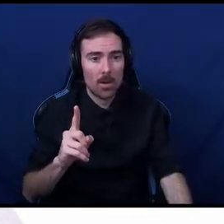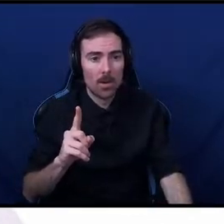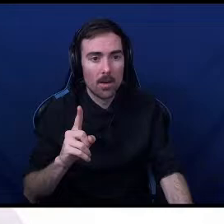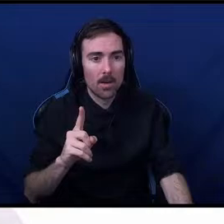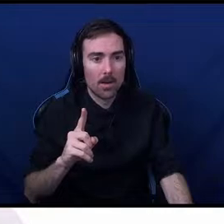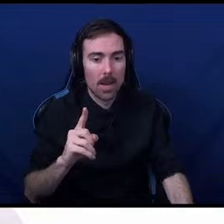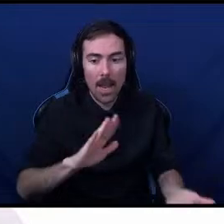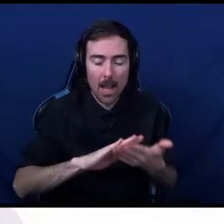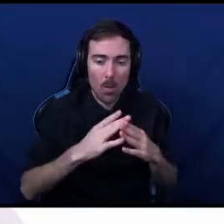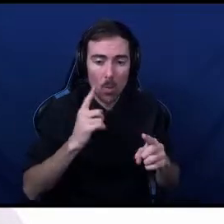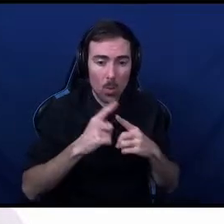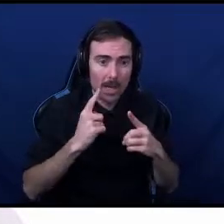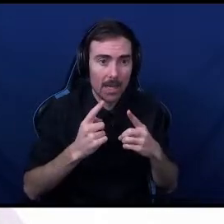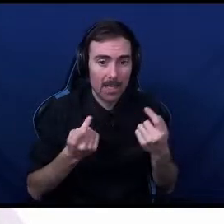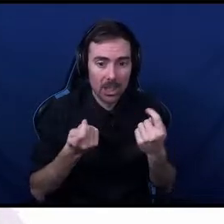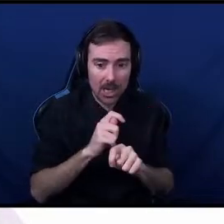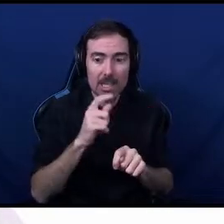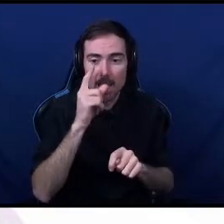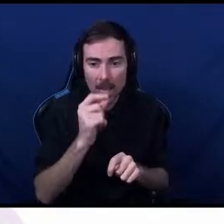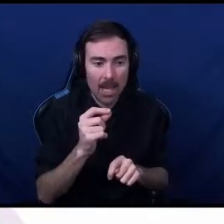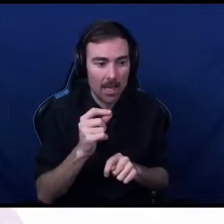actually able to do when the pandemic hit.